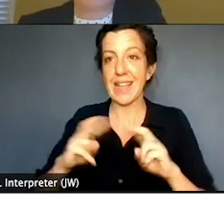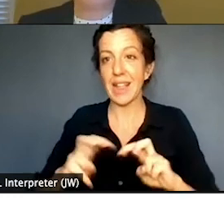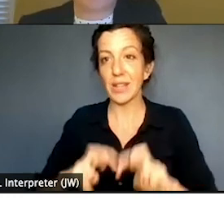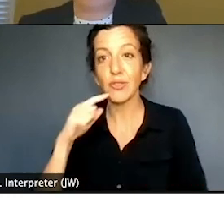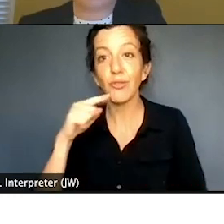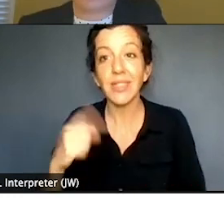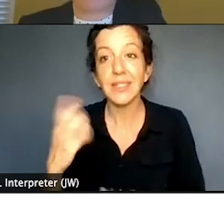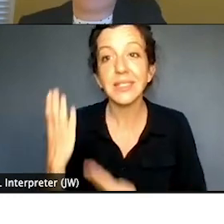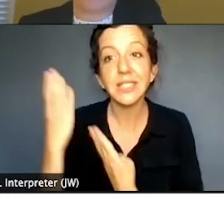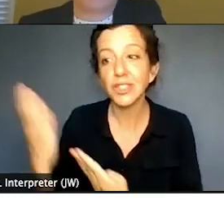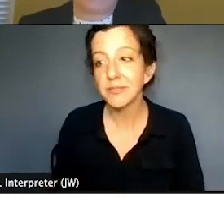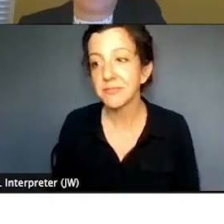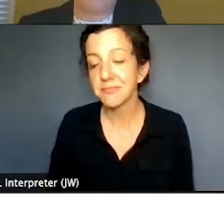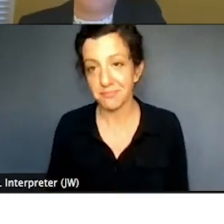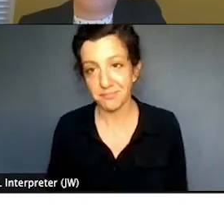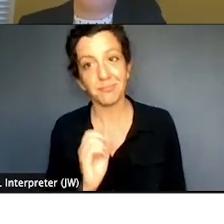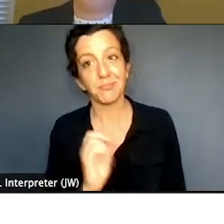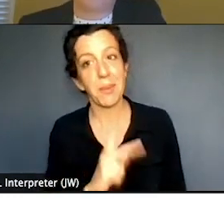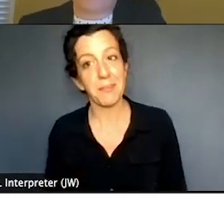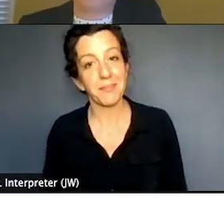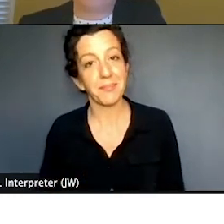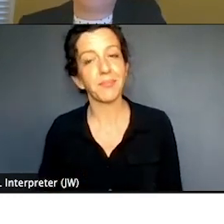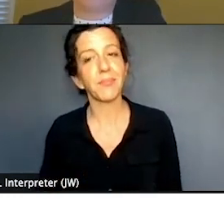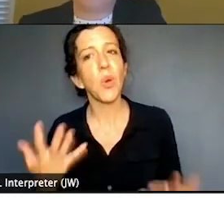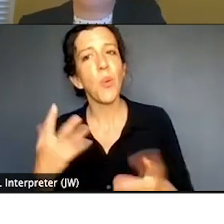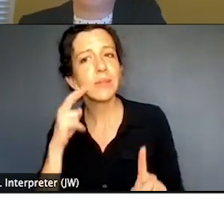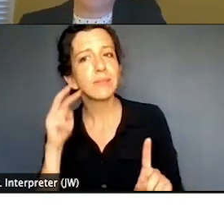sell or share the personal data of 50,000 or more consumers,